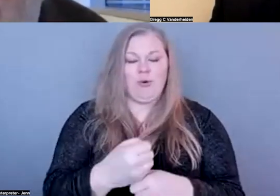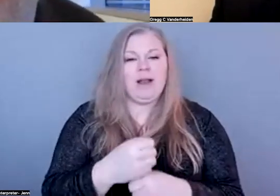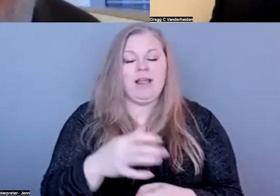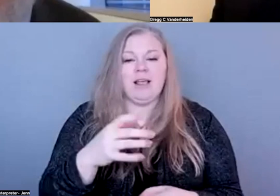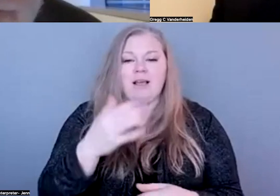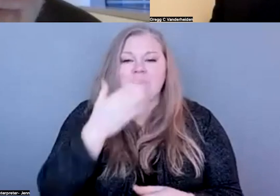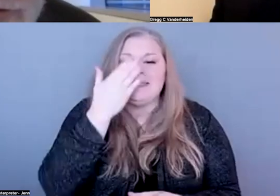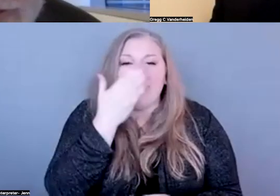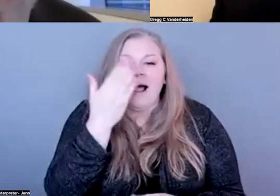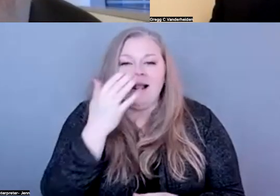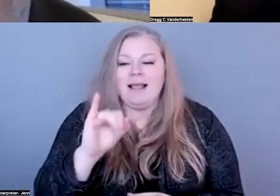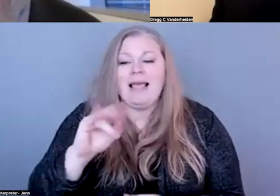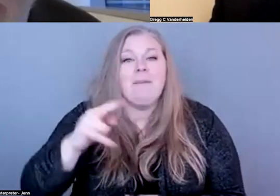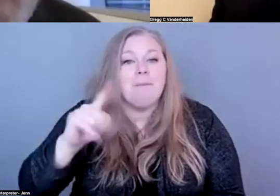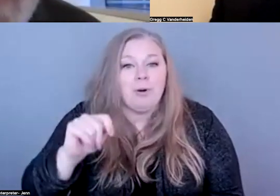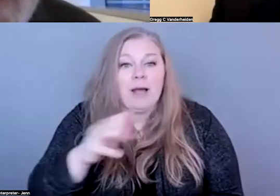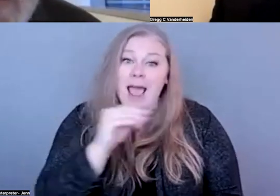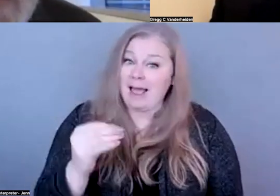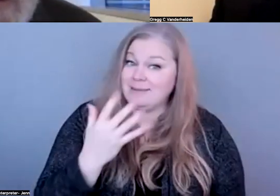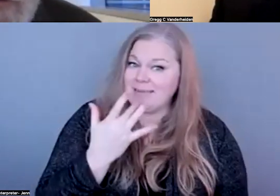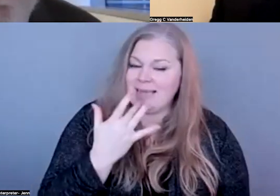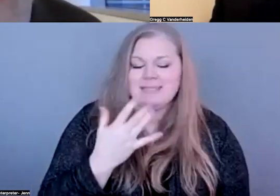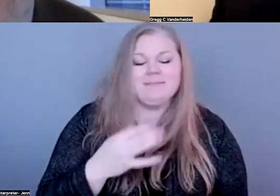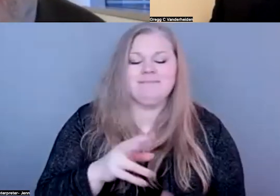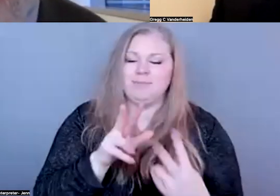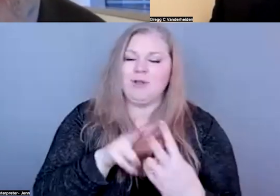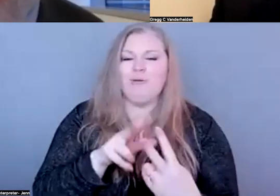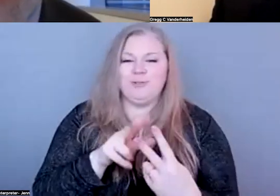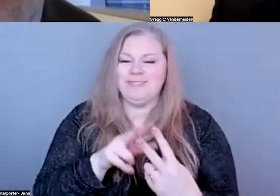or even taste, neither of which was very well developed at this point,